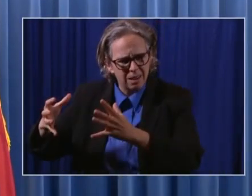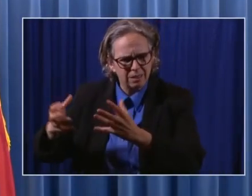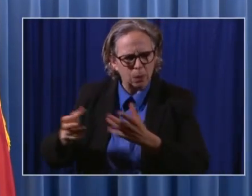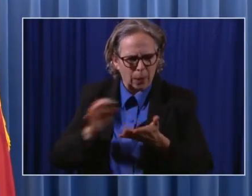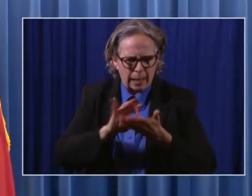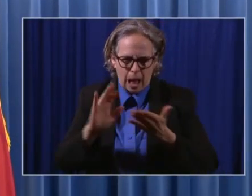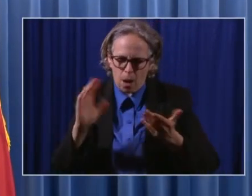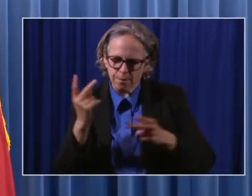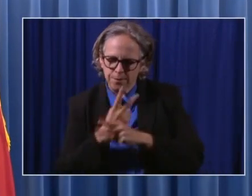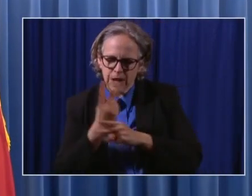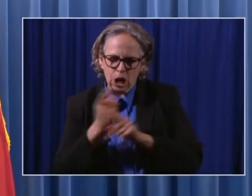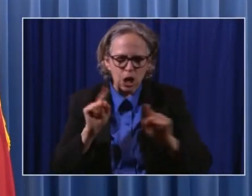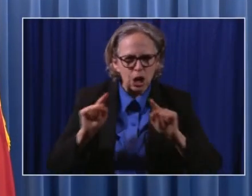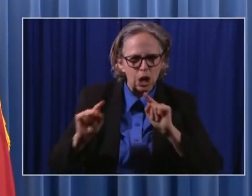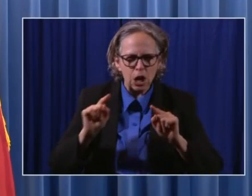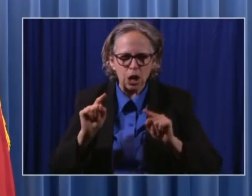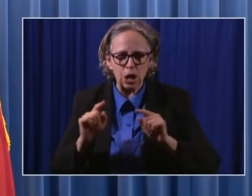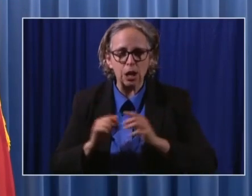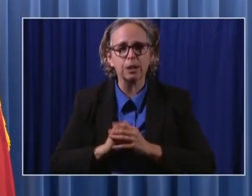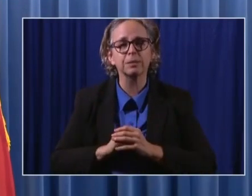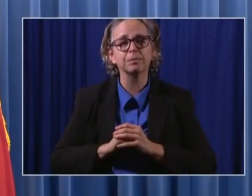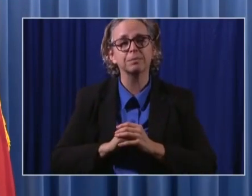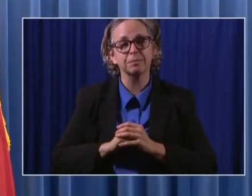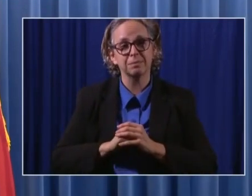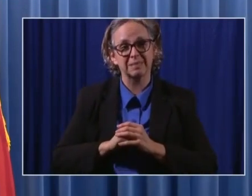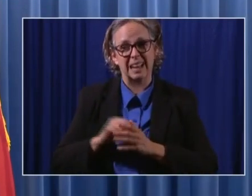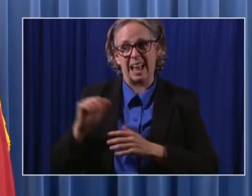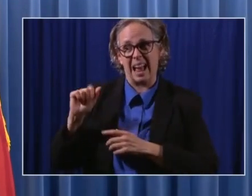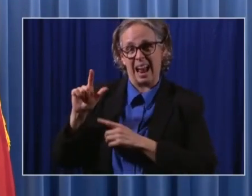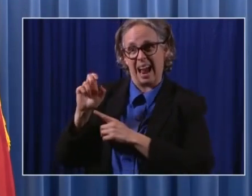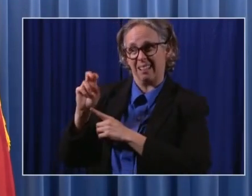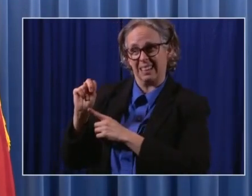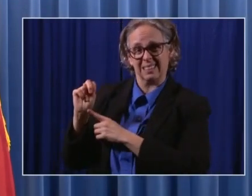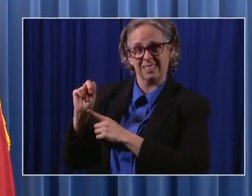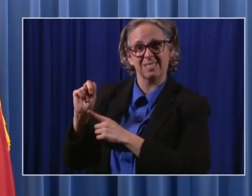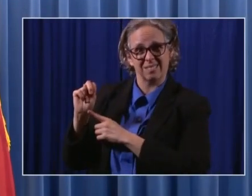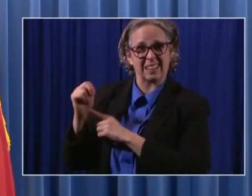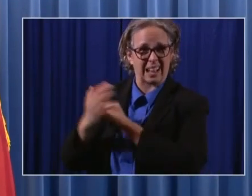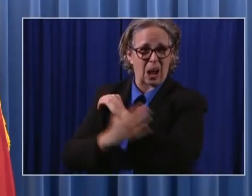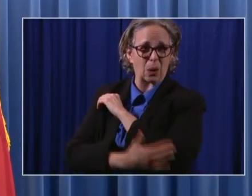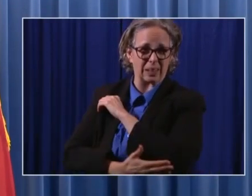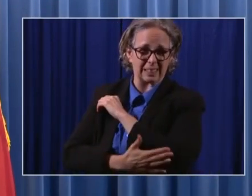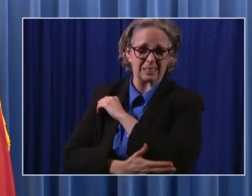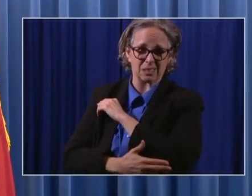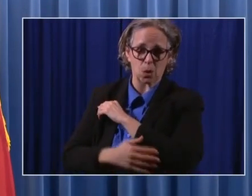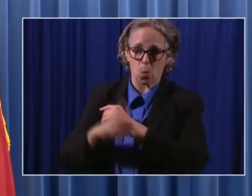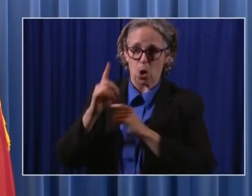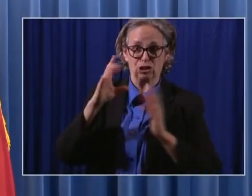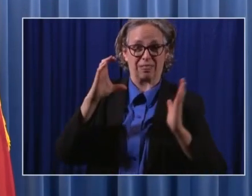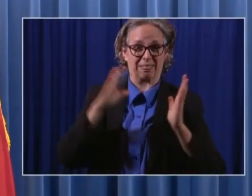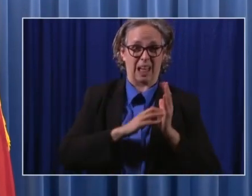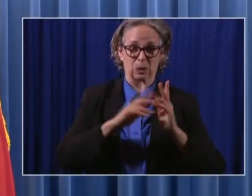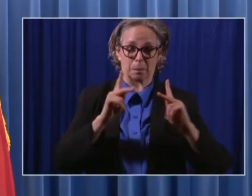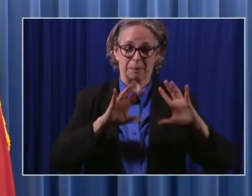MANY CASES IN THE LAST TWO WEEKS THAT IS FIGURED PER 100,000 SO THAT YOU ARE COMPARING APPLES TO APPLES.